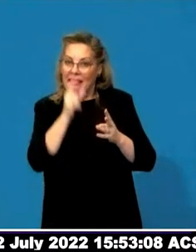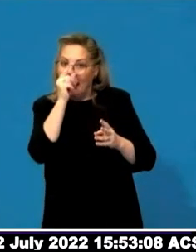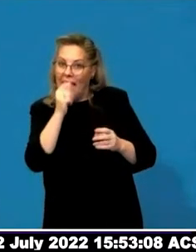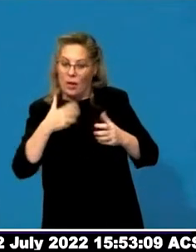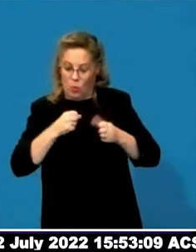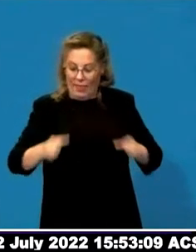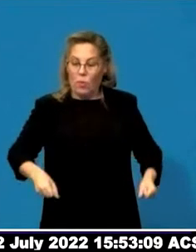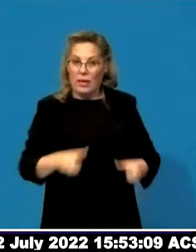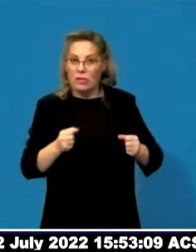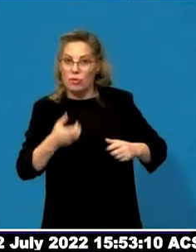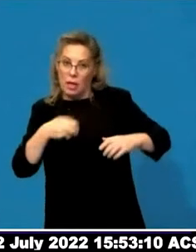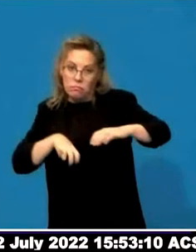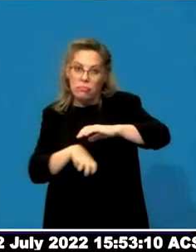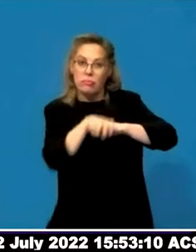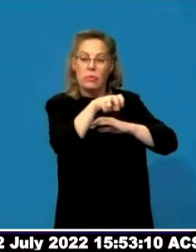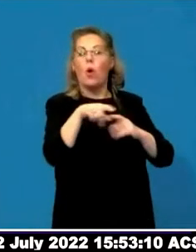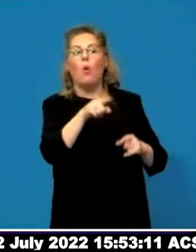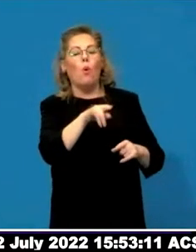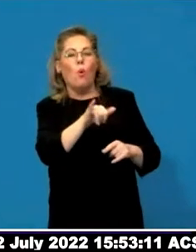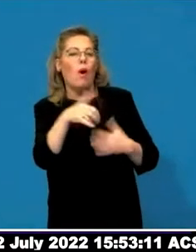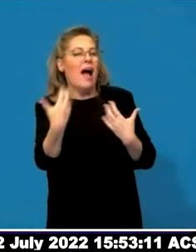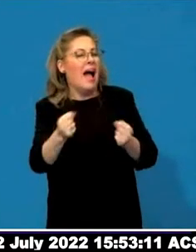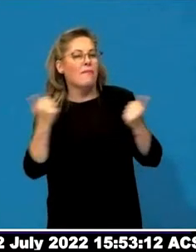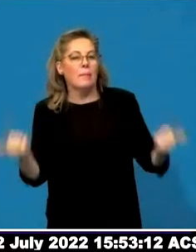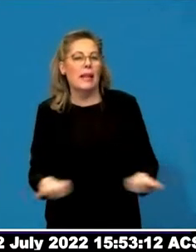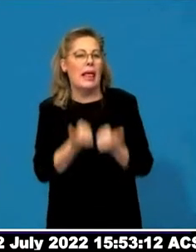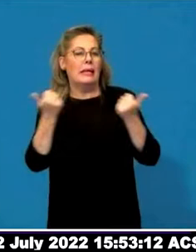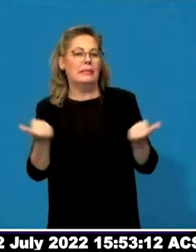Or are there many different taxis that can do that?